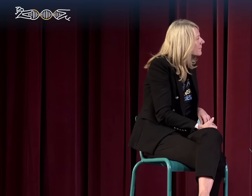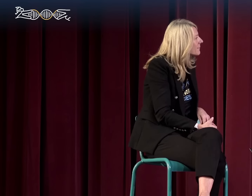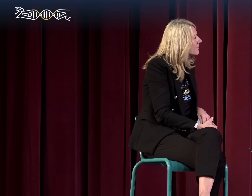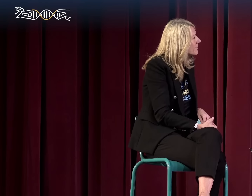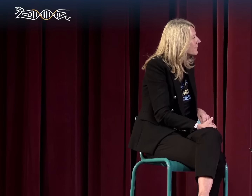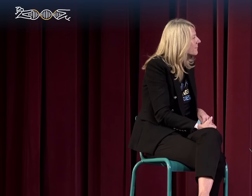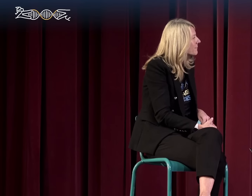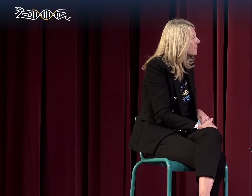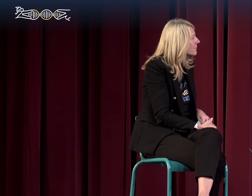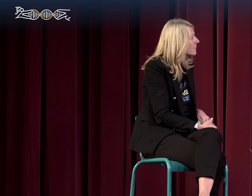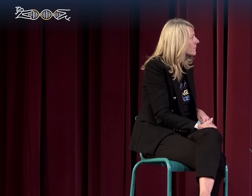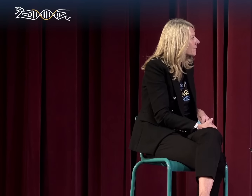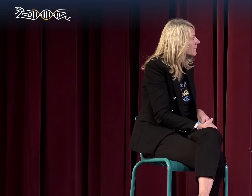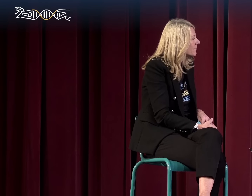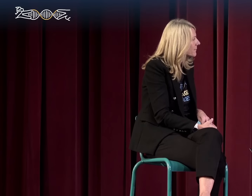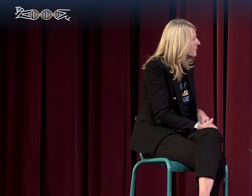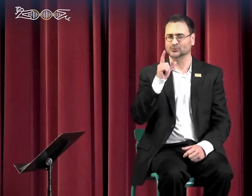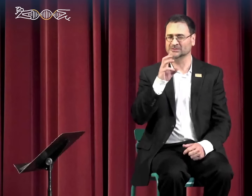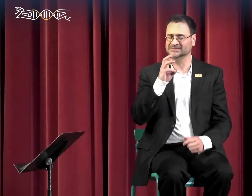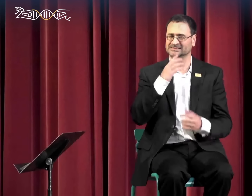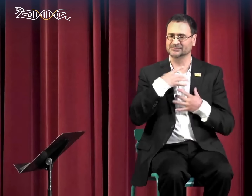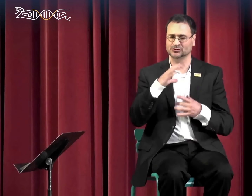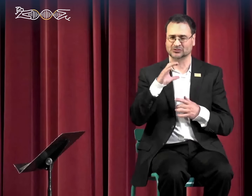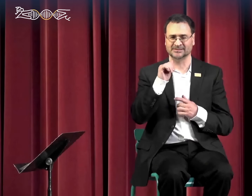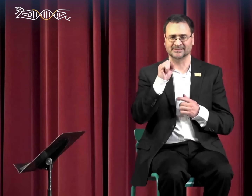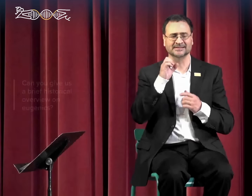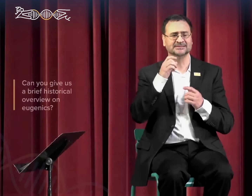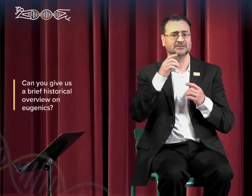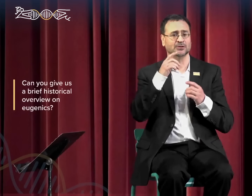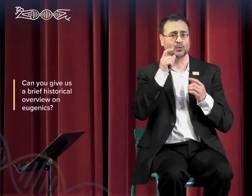can you talk more where we are as it relates.